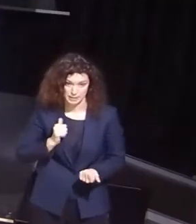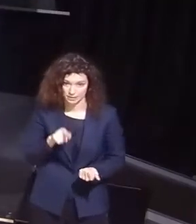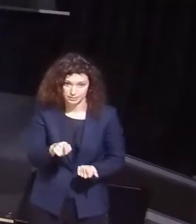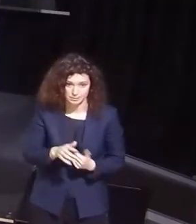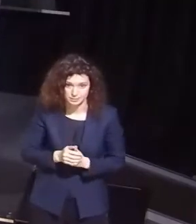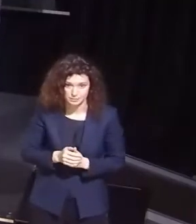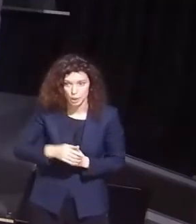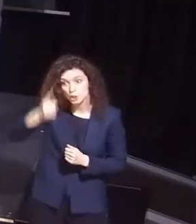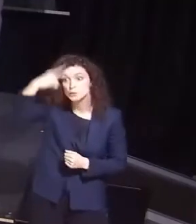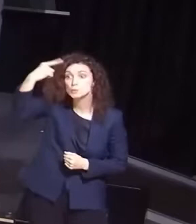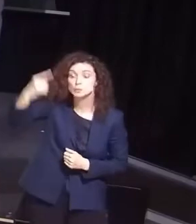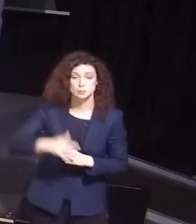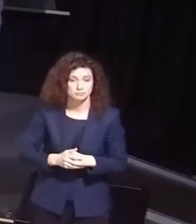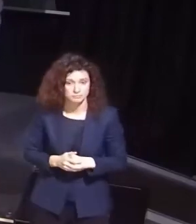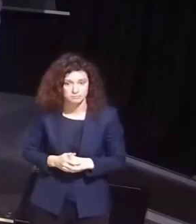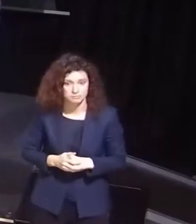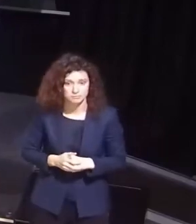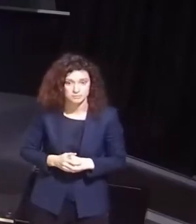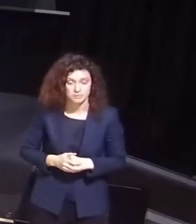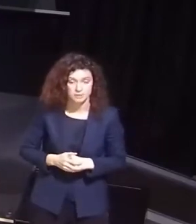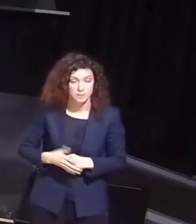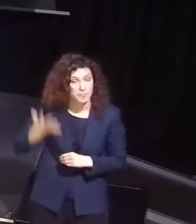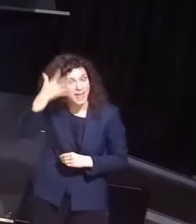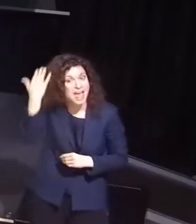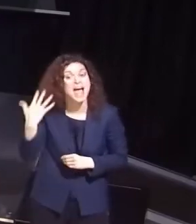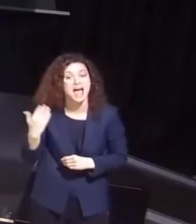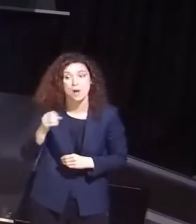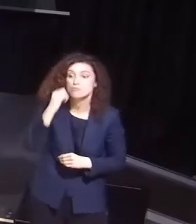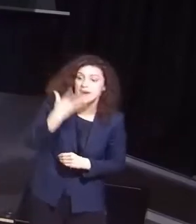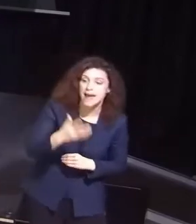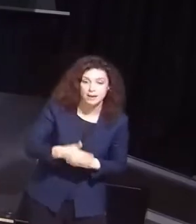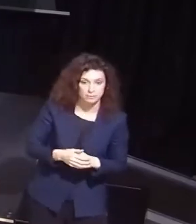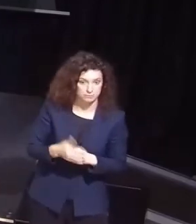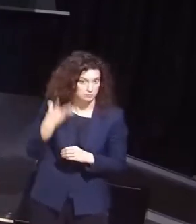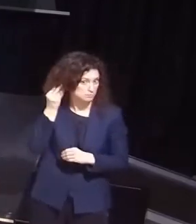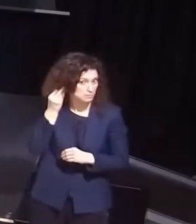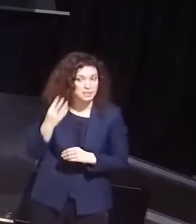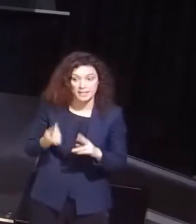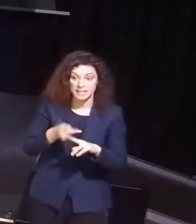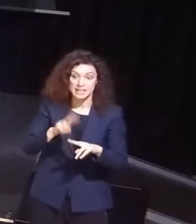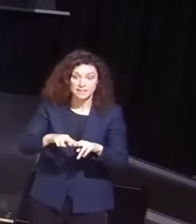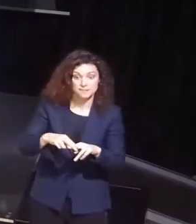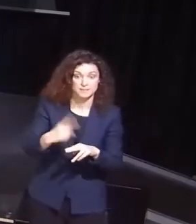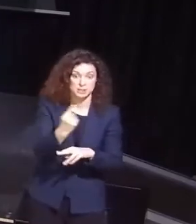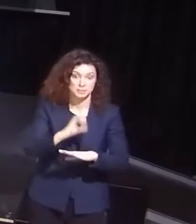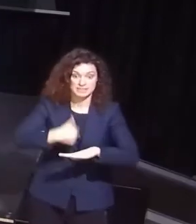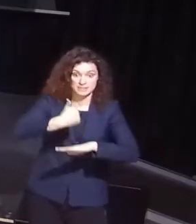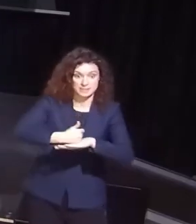Just because I have brown hair, if someone started a club and said like, "Hey, we're starting the brown hair club at Microsoft,"